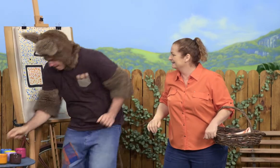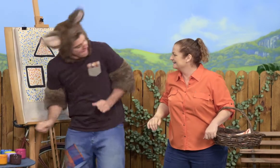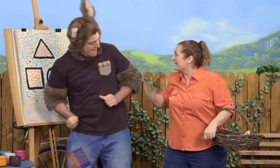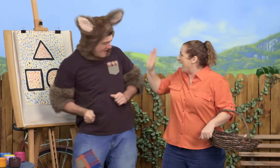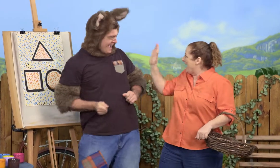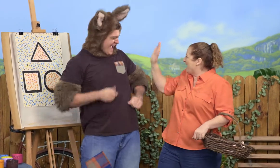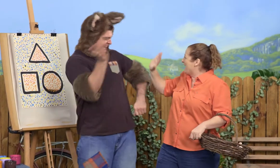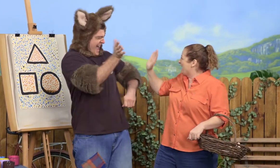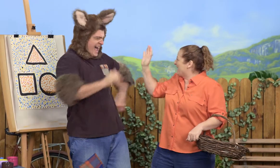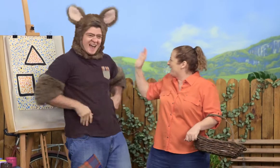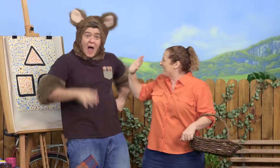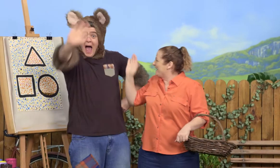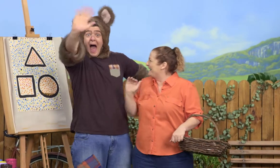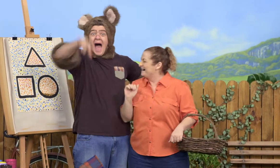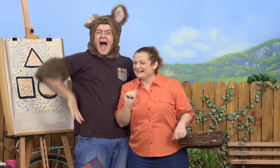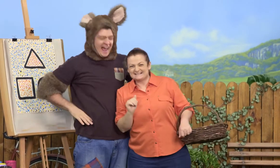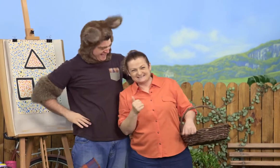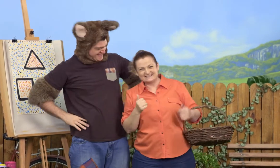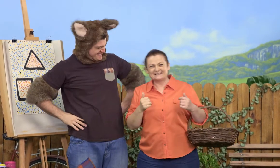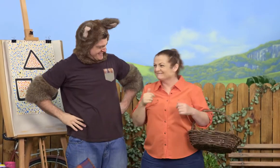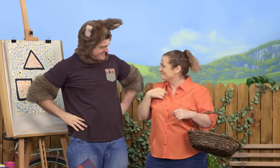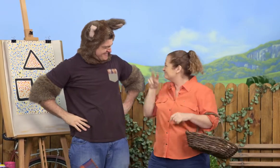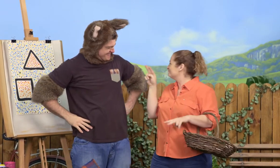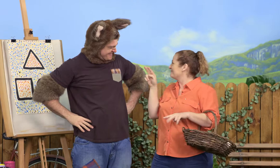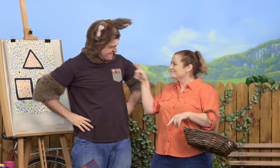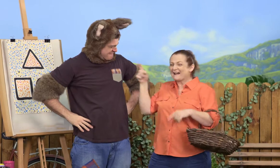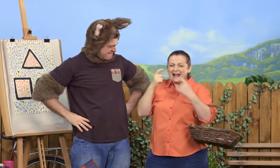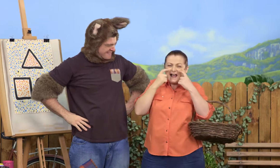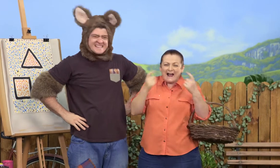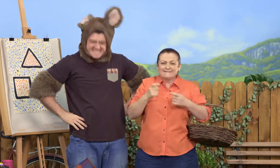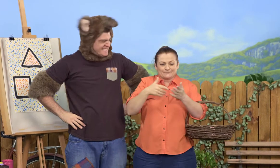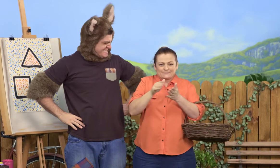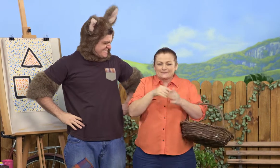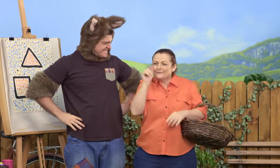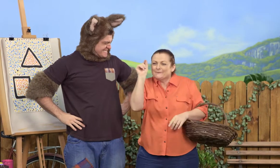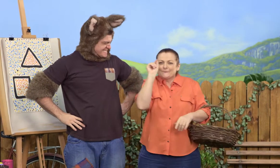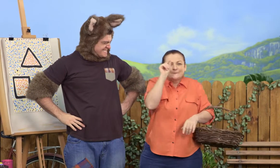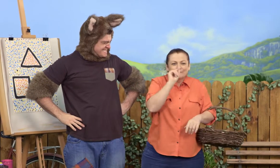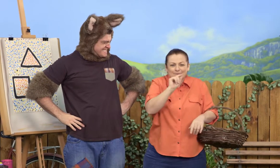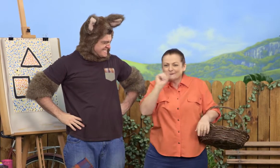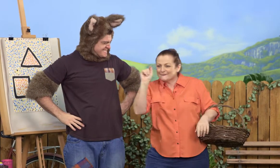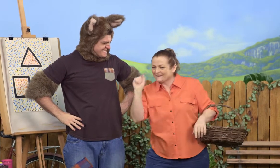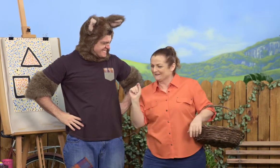Hello. Hi, Sally. Oh. Hi, everyone. You're being so careful, painting those dots.